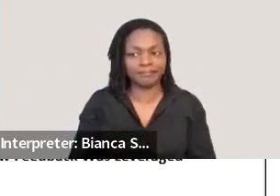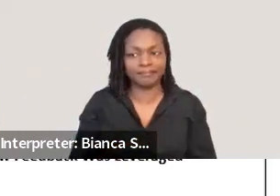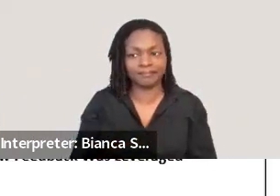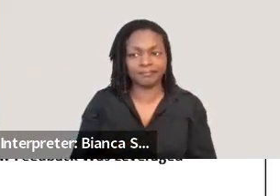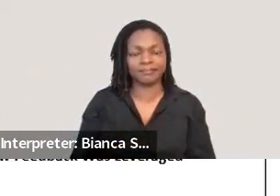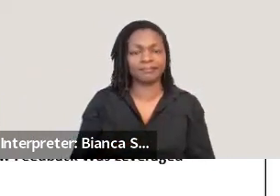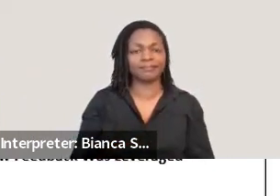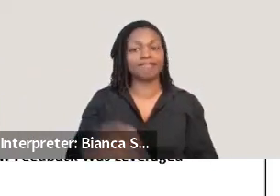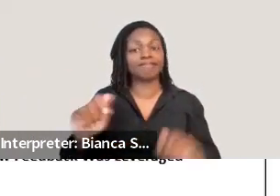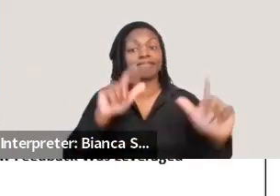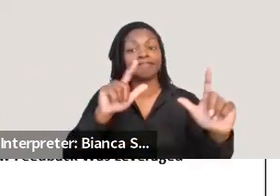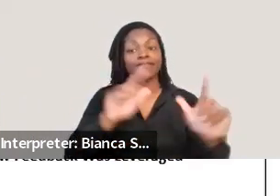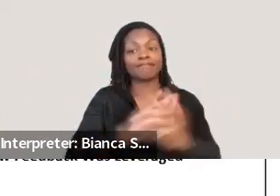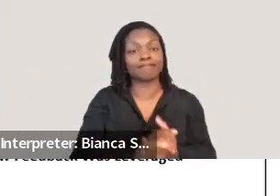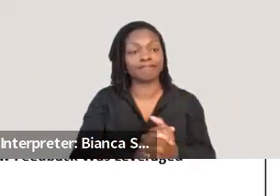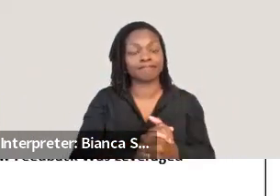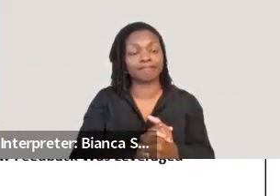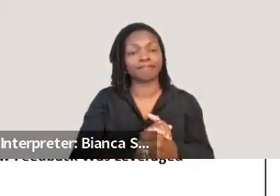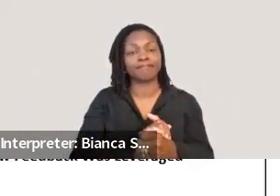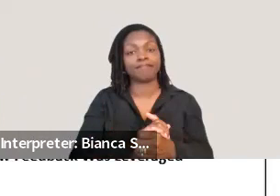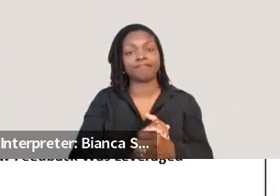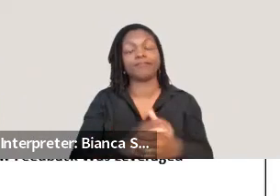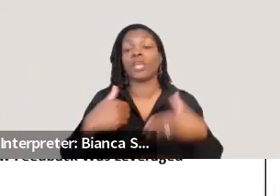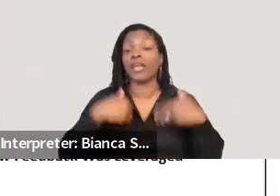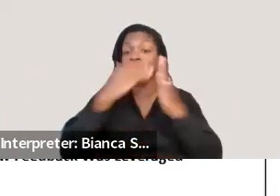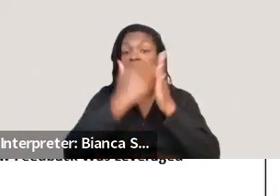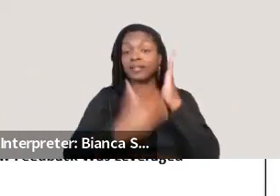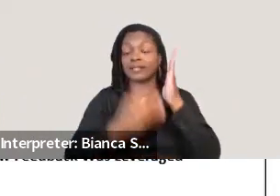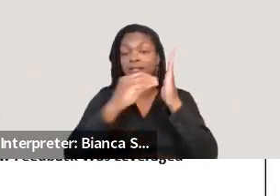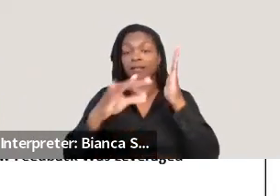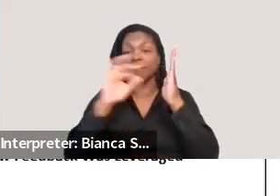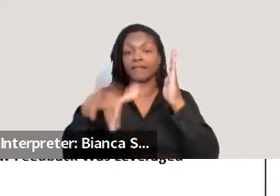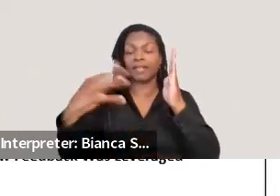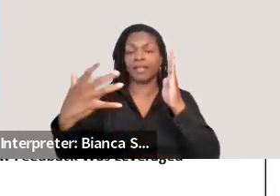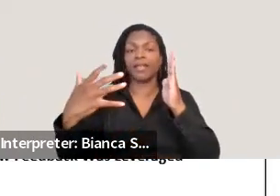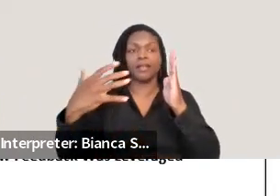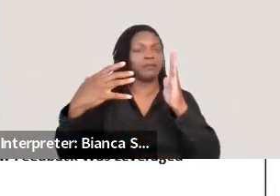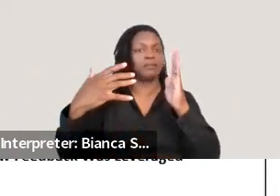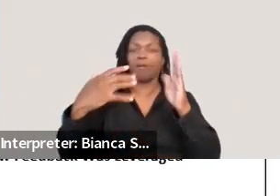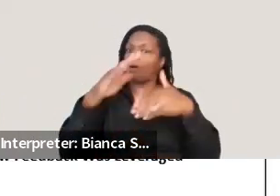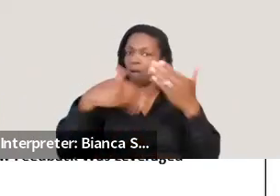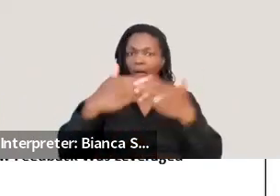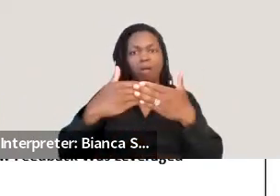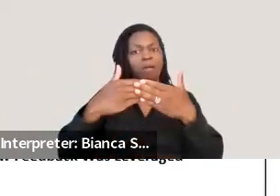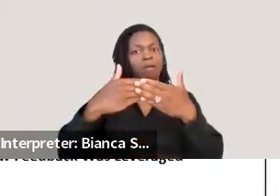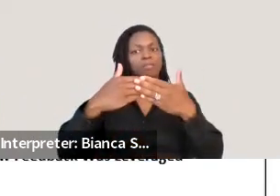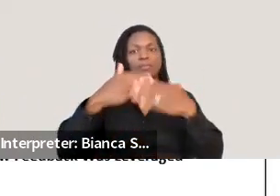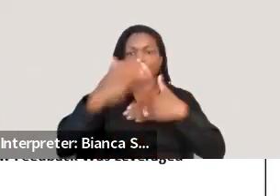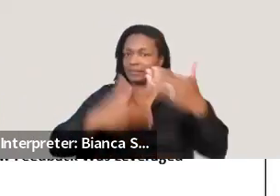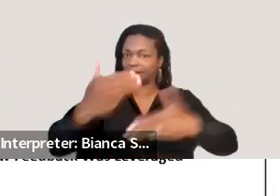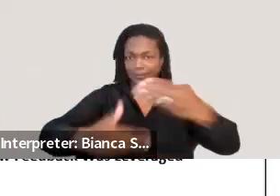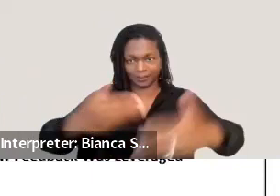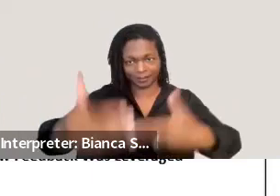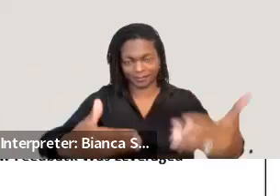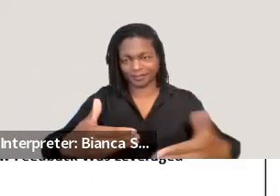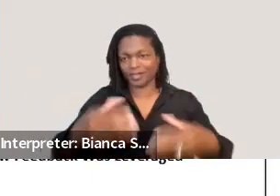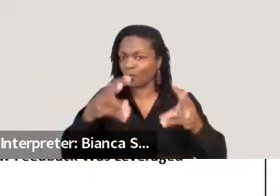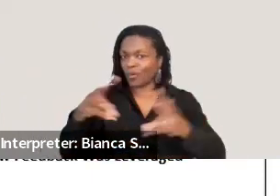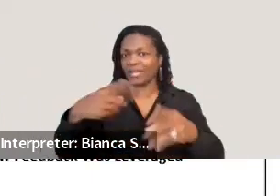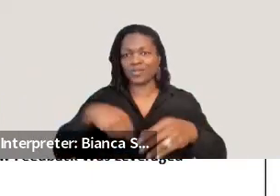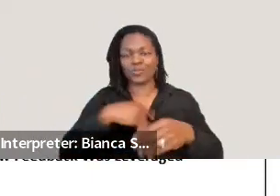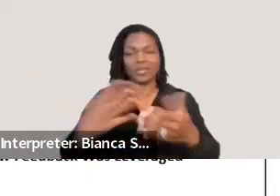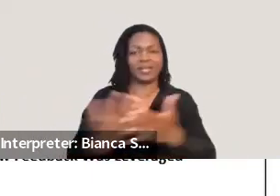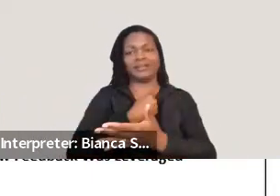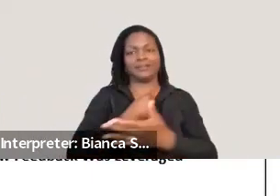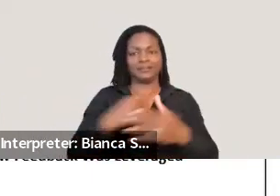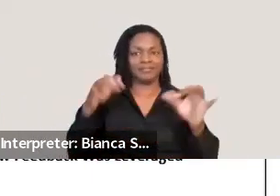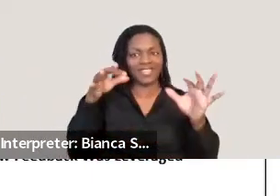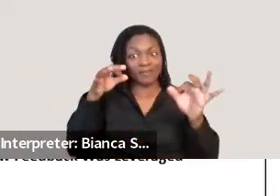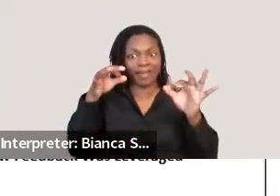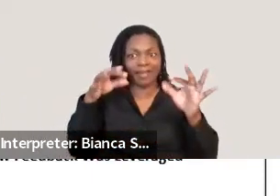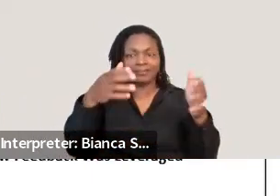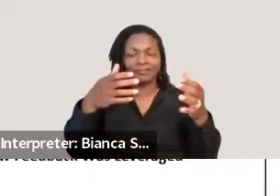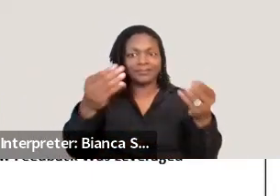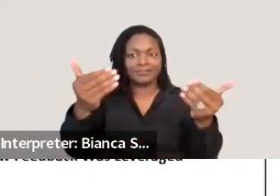So seeing here, we have a list of, our entire community engagement process that shows the number of ways we were able to solicit feedback to better understand our stage strengths and weaknesses.